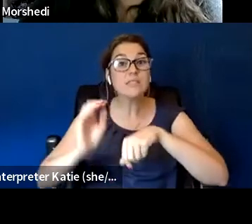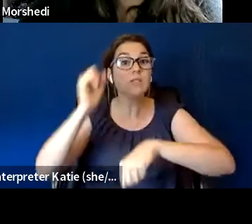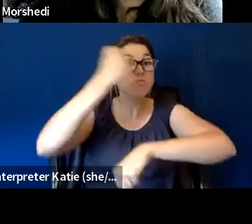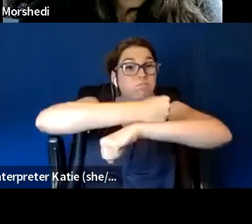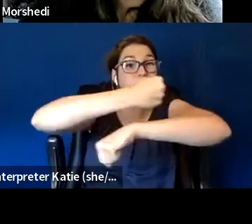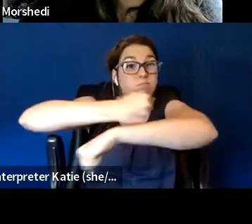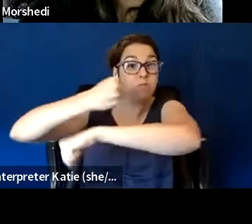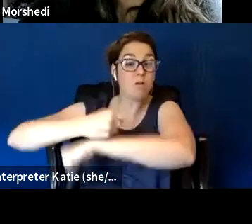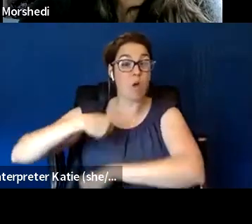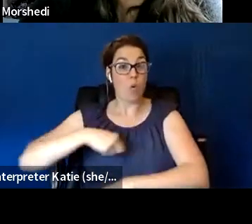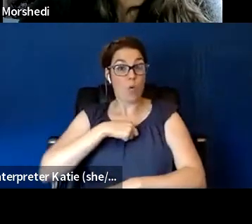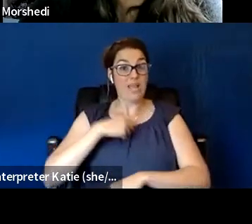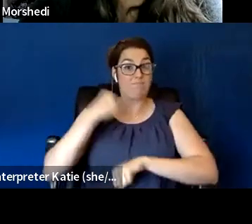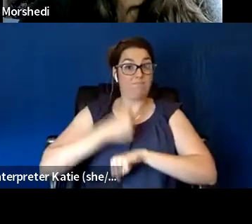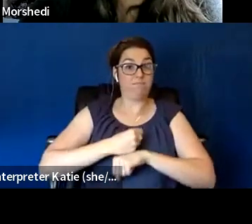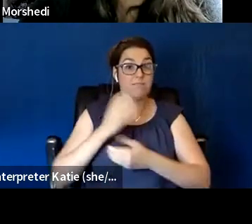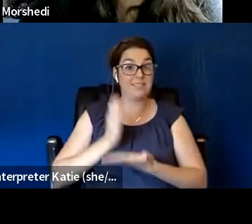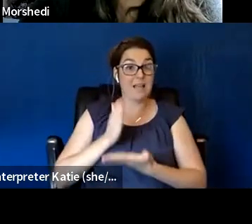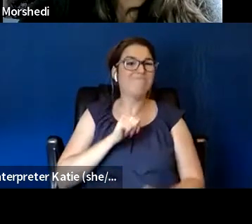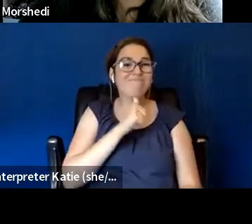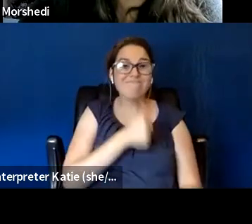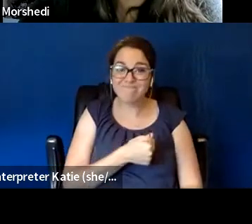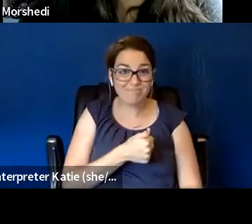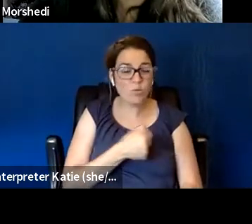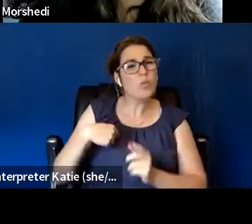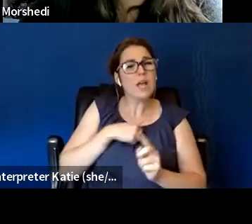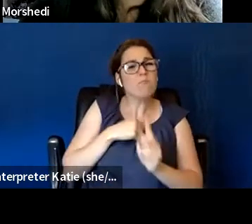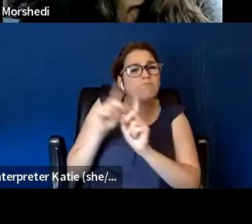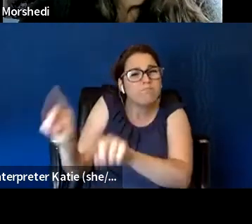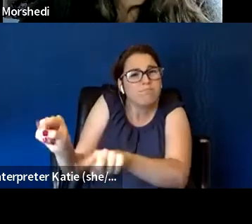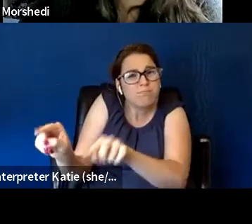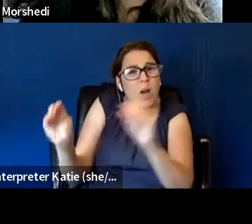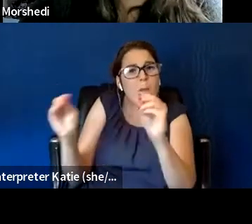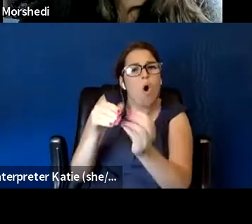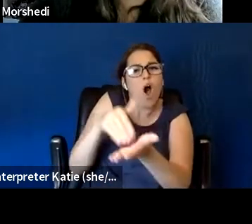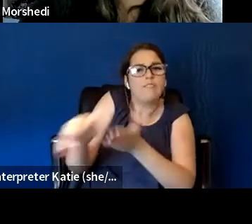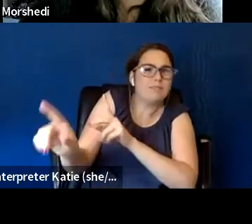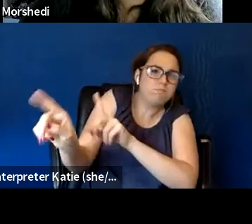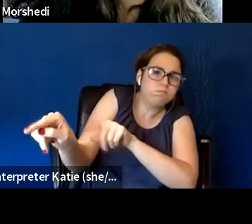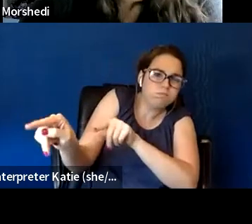the way that we shift is that we are very member-centered at Park Center like